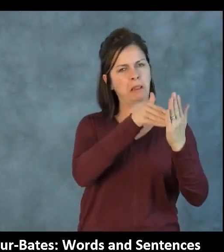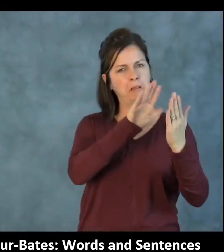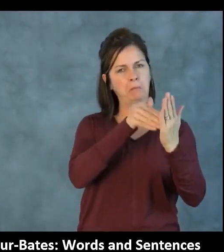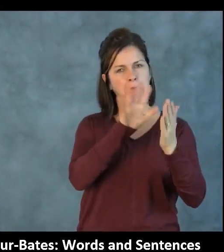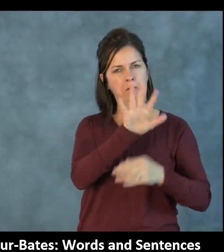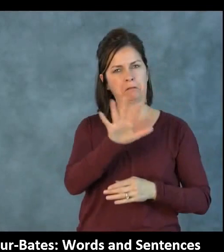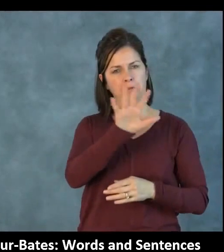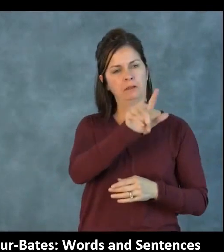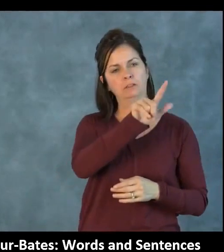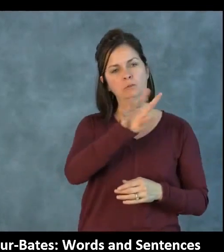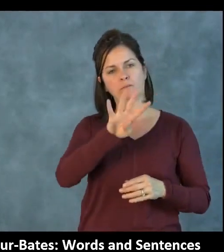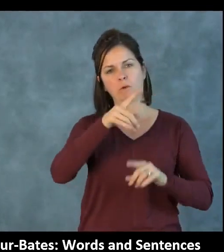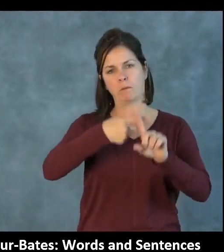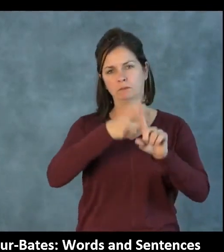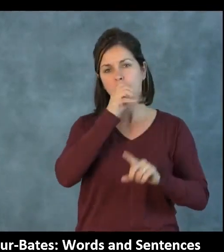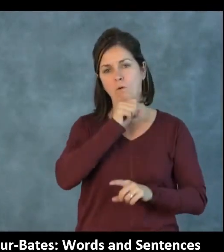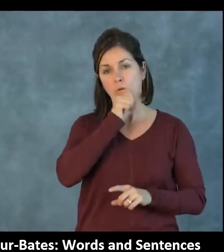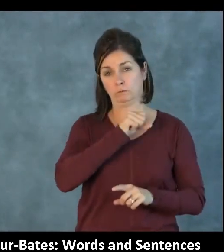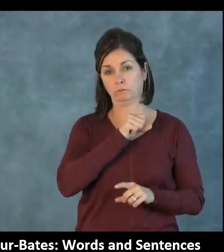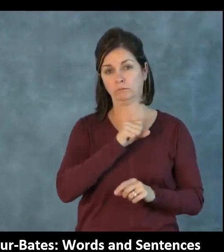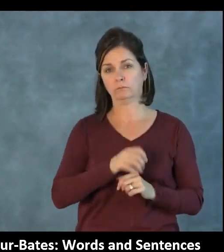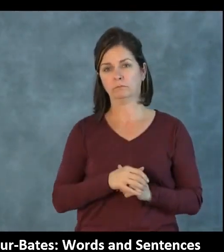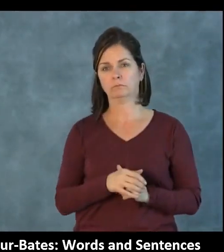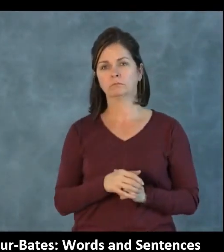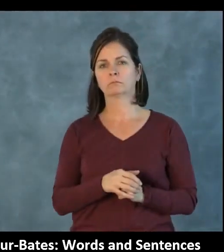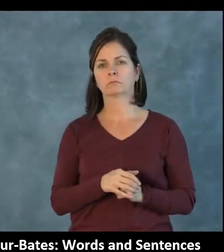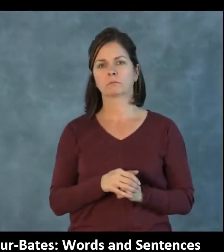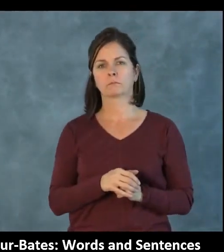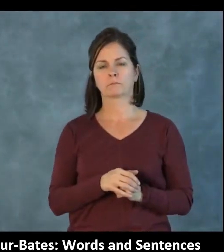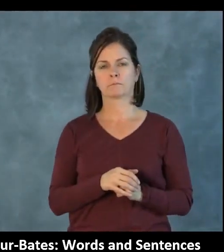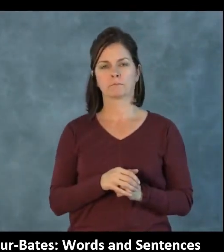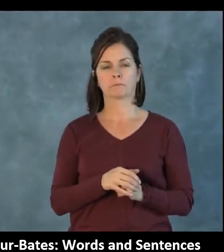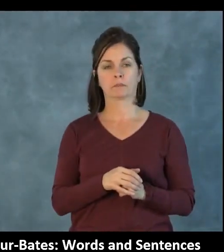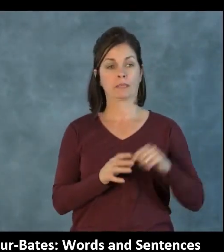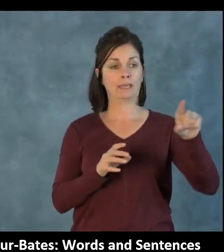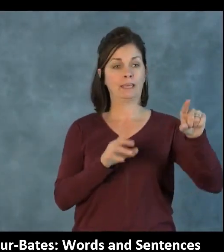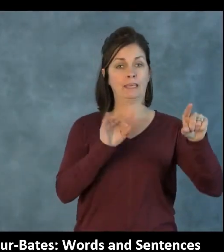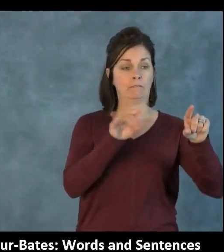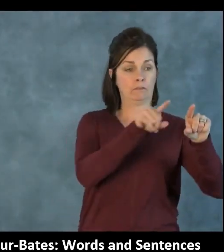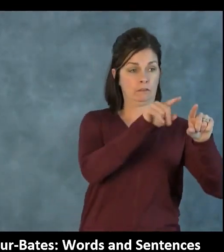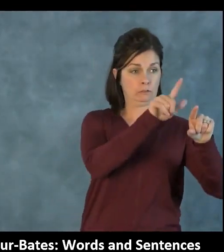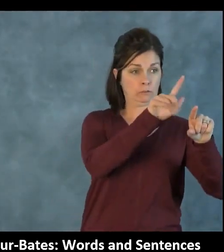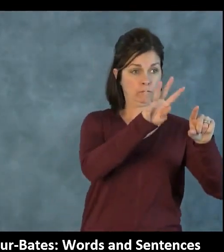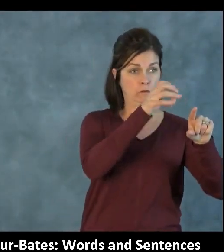If we look across, we see that by 24 months of age,